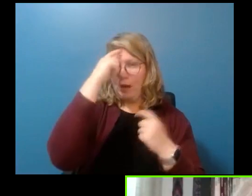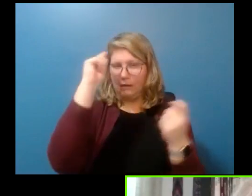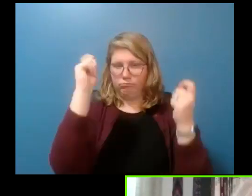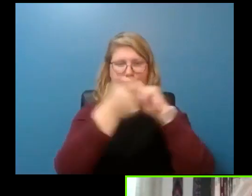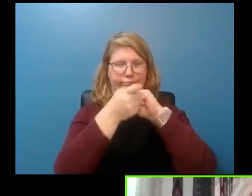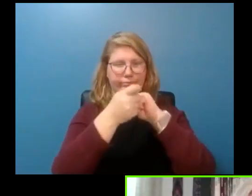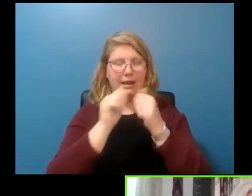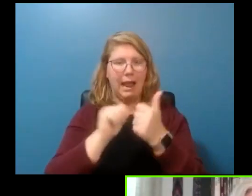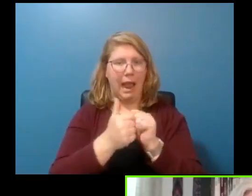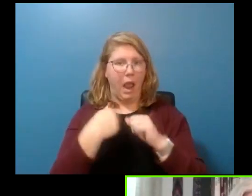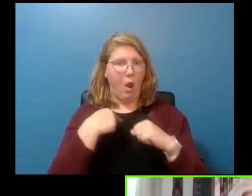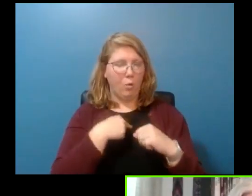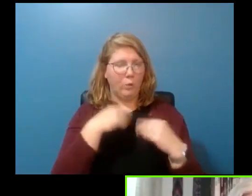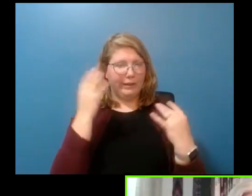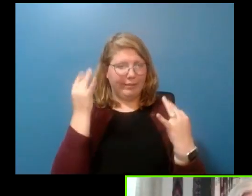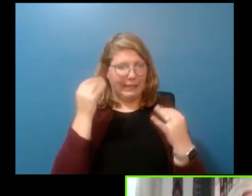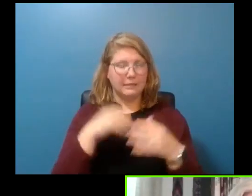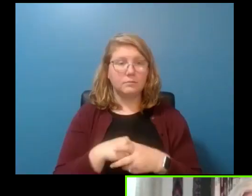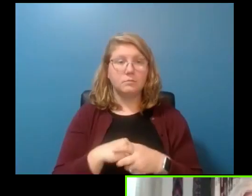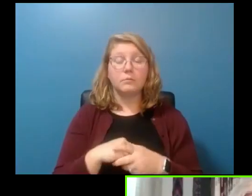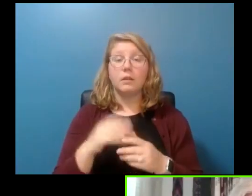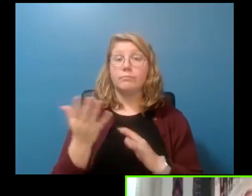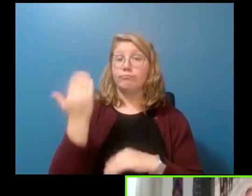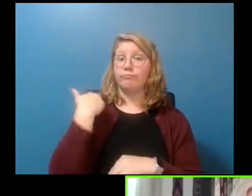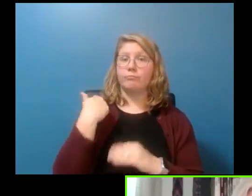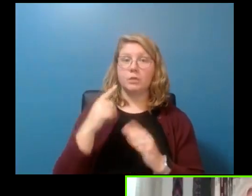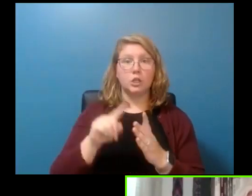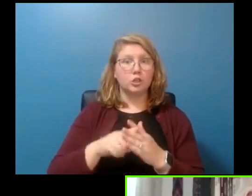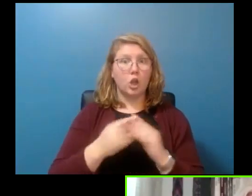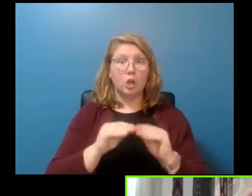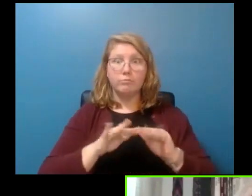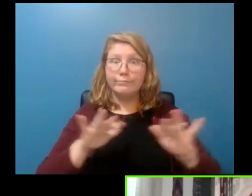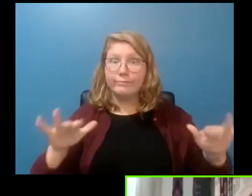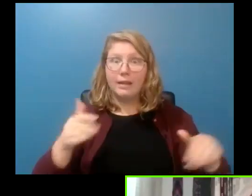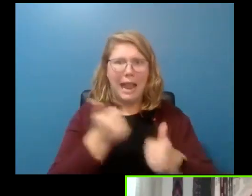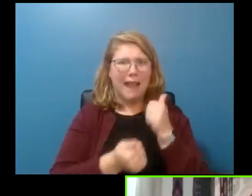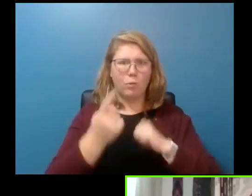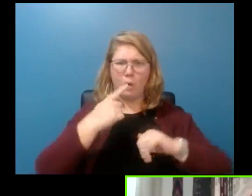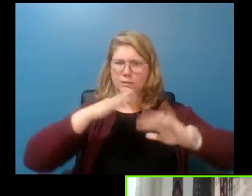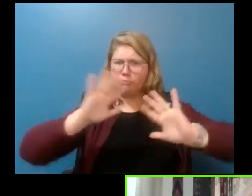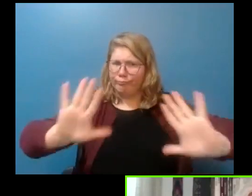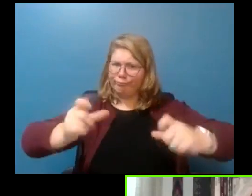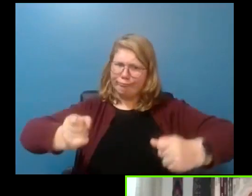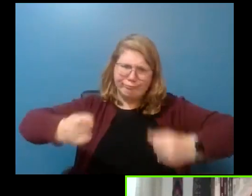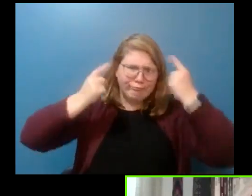isolation. I had a friend who actually sent postcards to everyone every month and it was